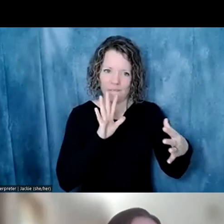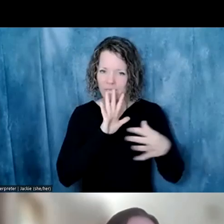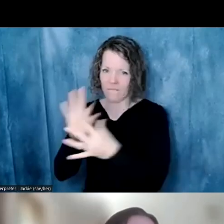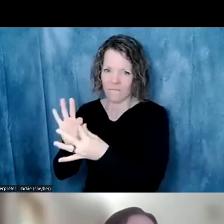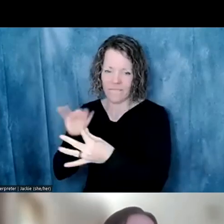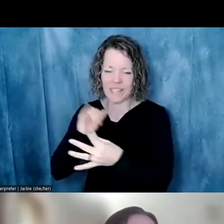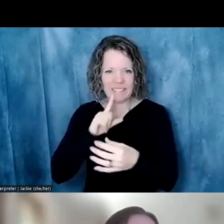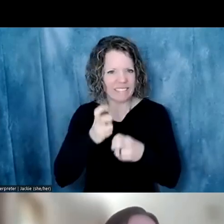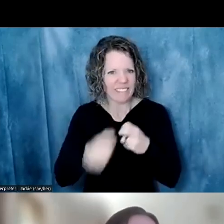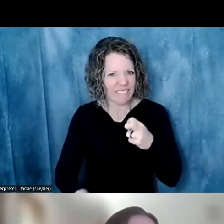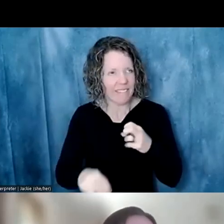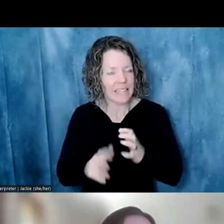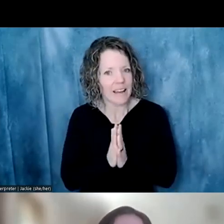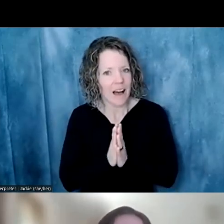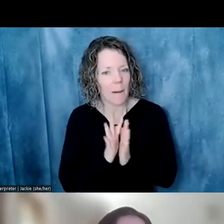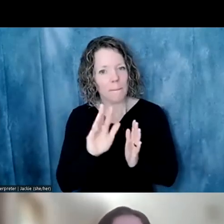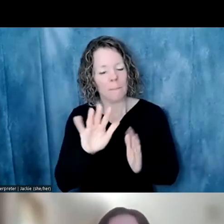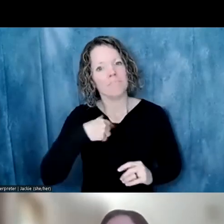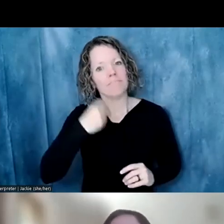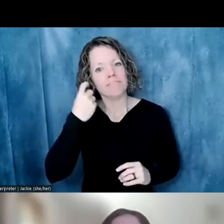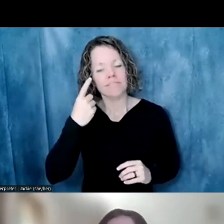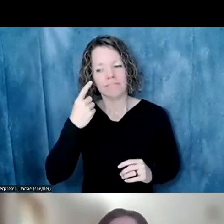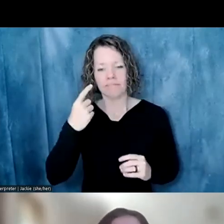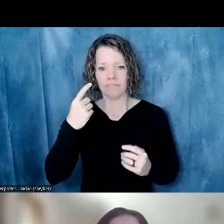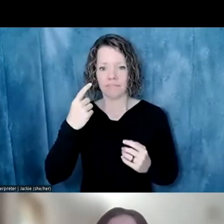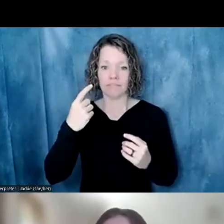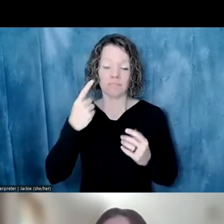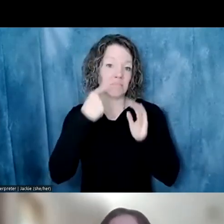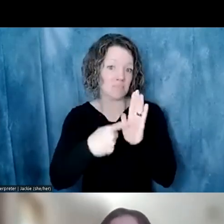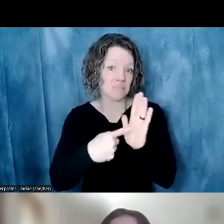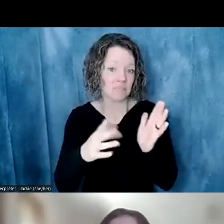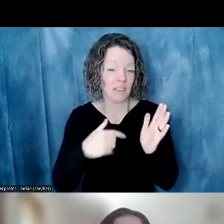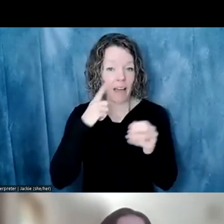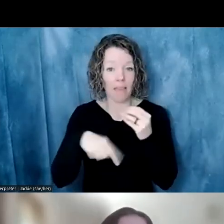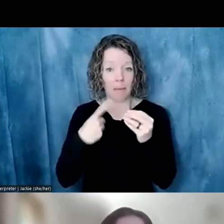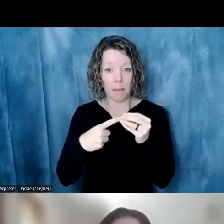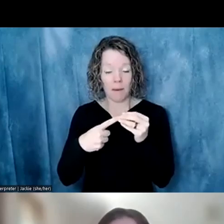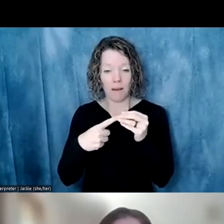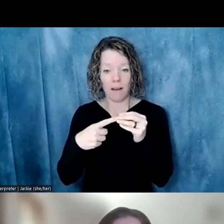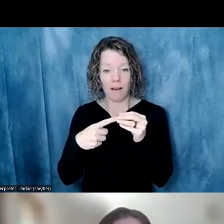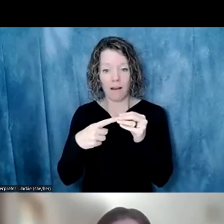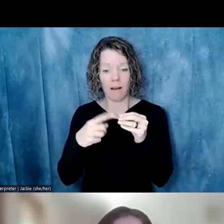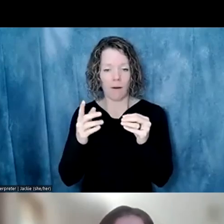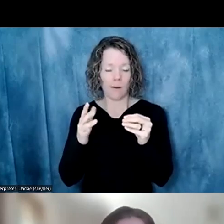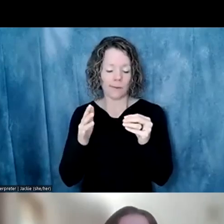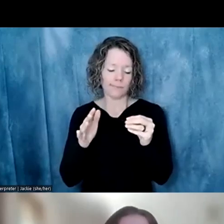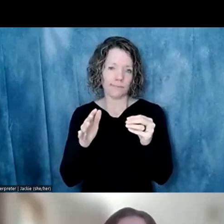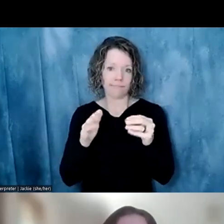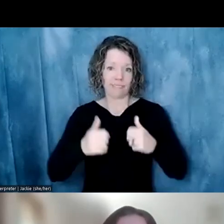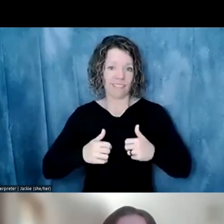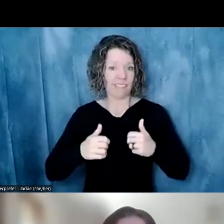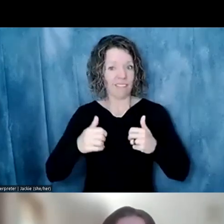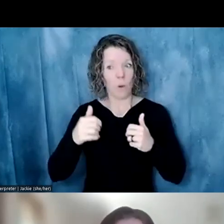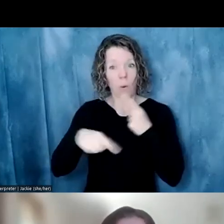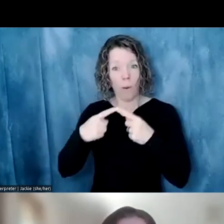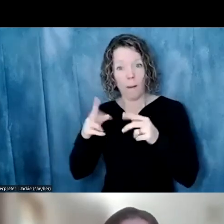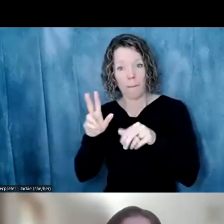for example, when I see that 20-year gap in terms of life expectancy with my people,